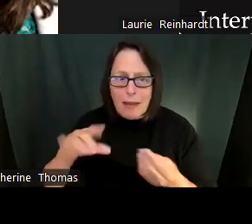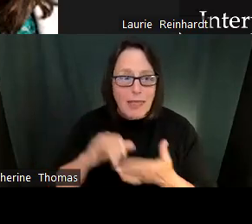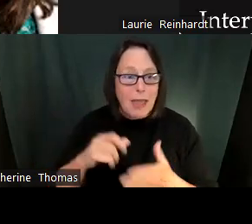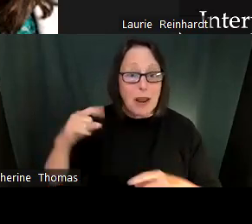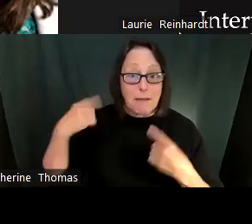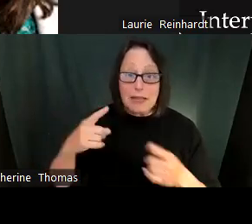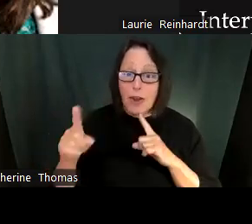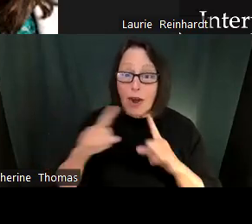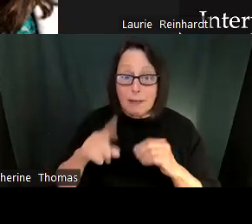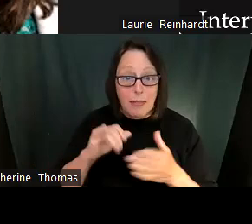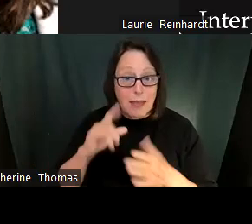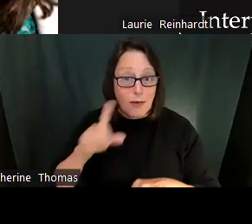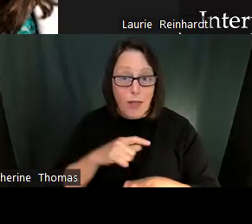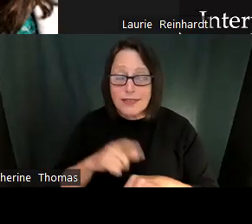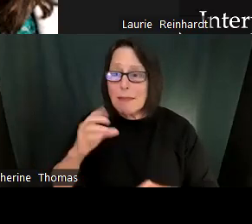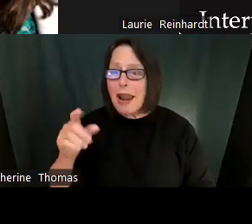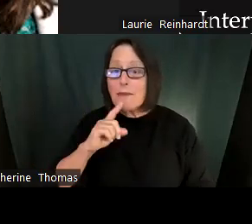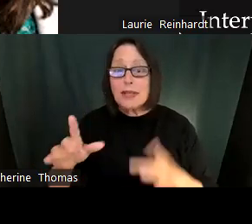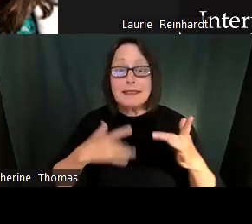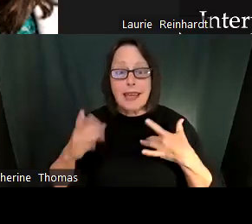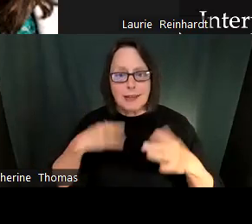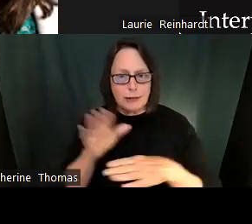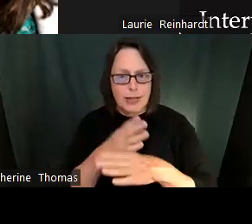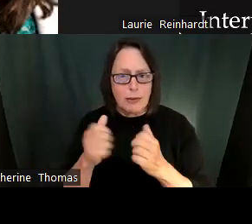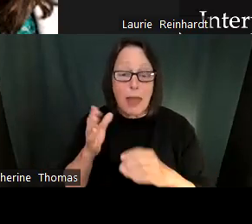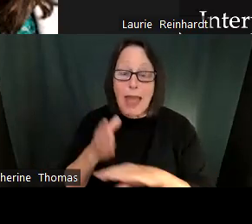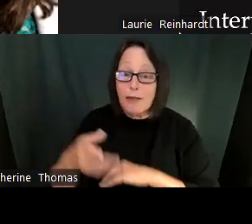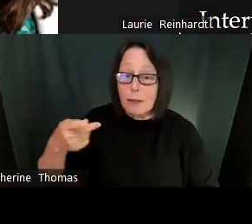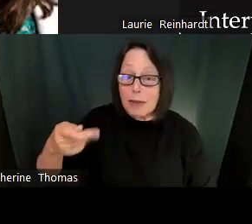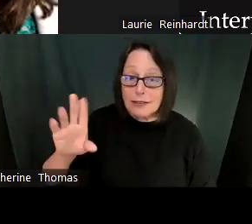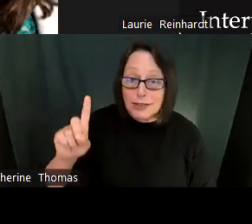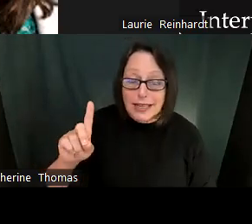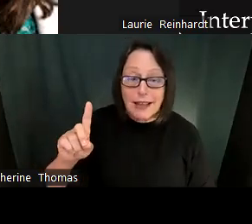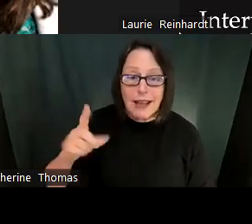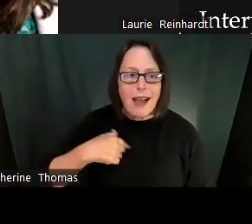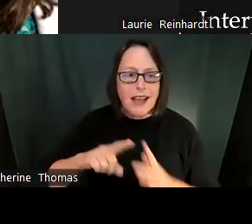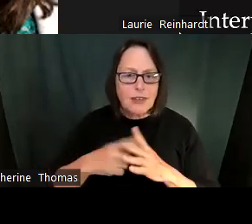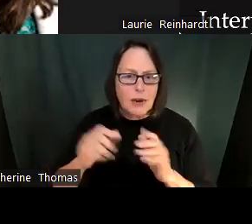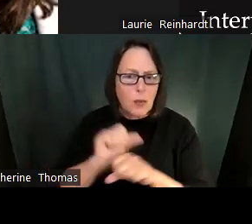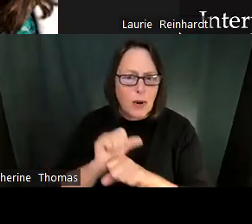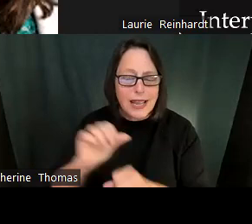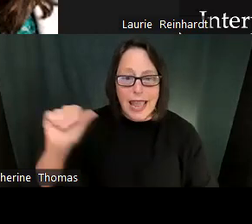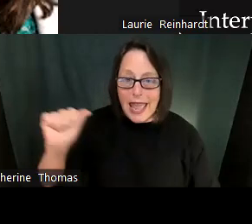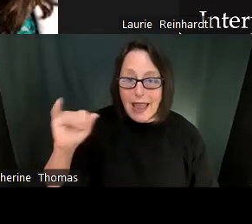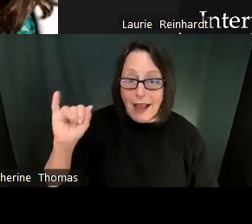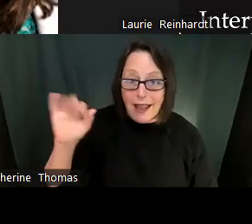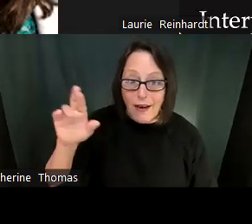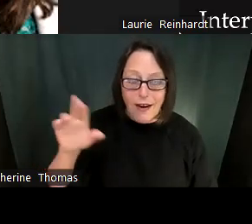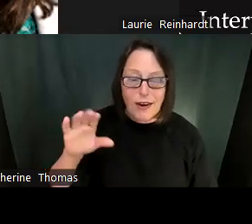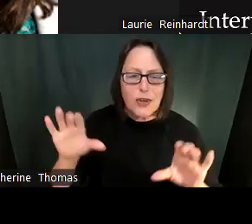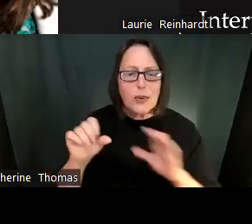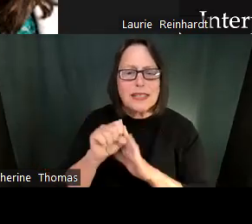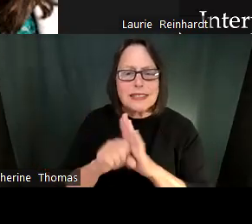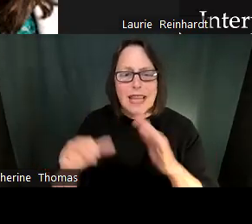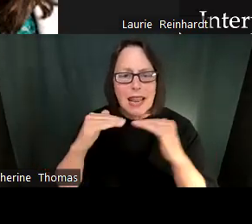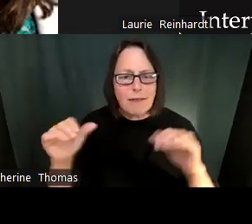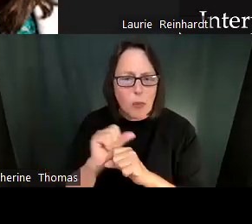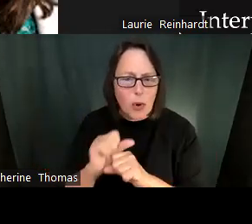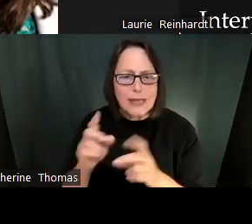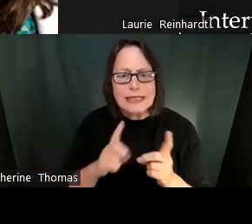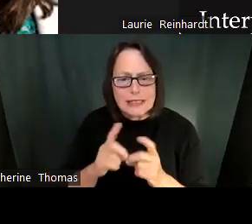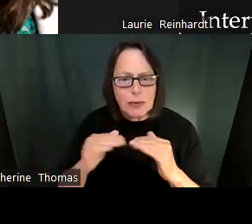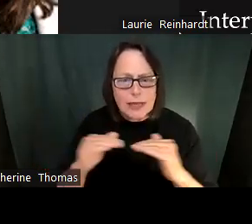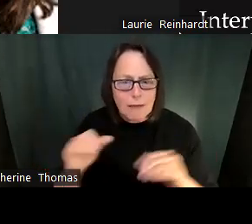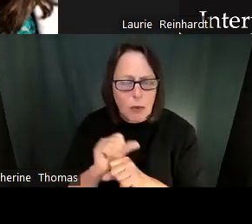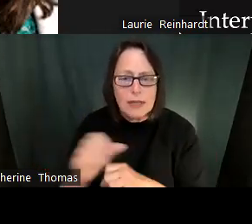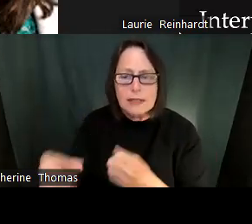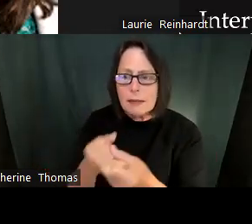When I was doing my dissertation, no one was talking about academic integration. So I've been thinking about this for quite some time now.